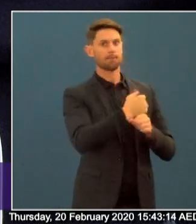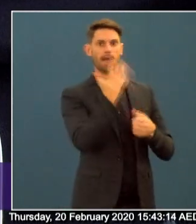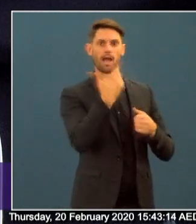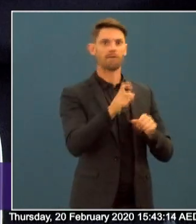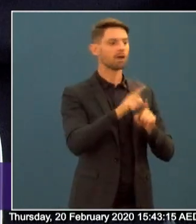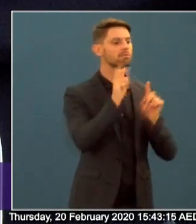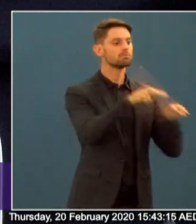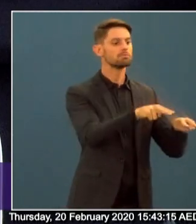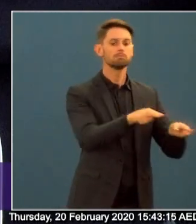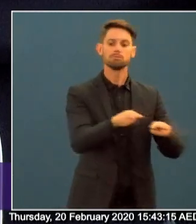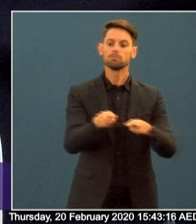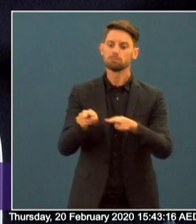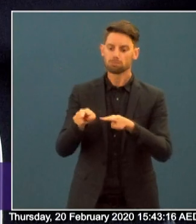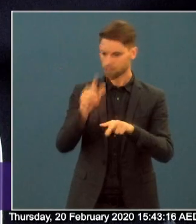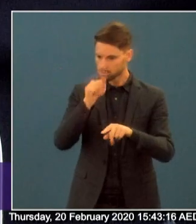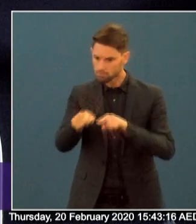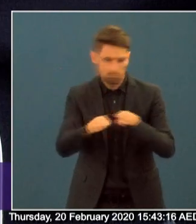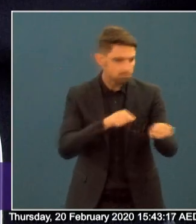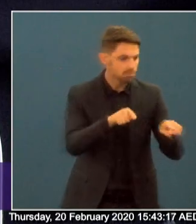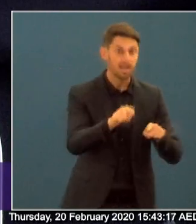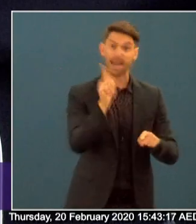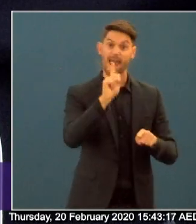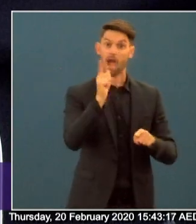governments in the past has changed with the introduction of the NDIS.